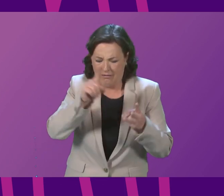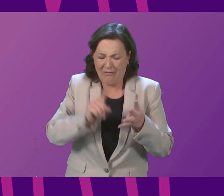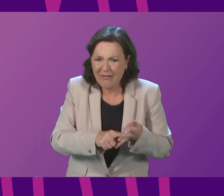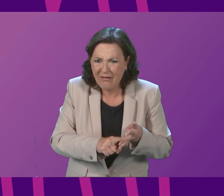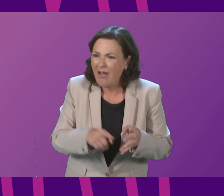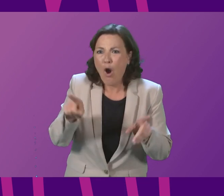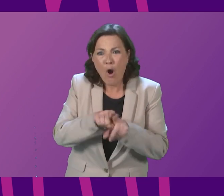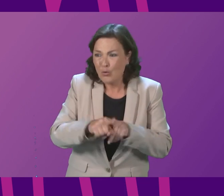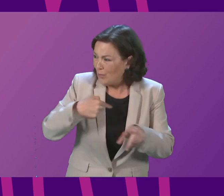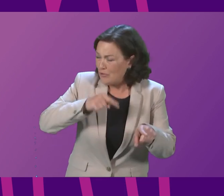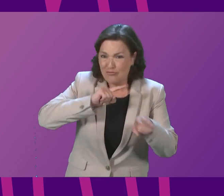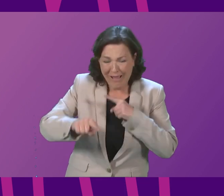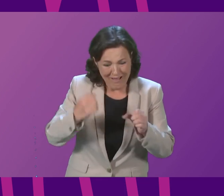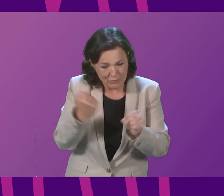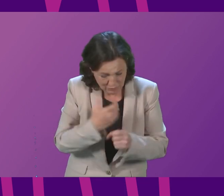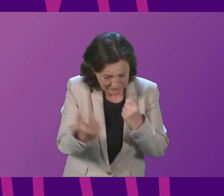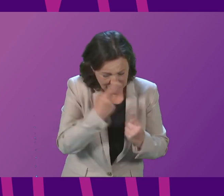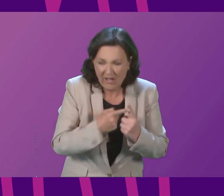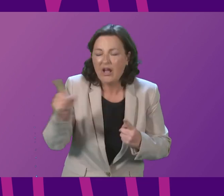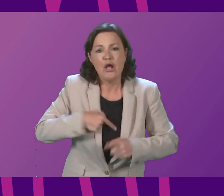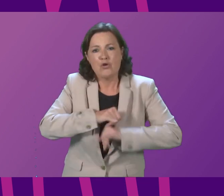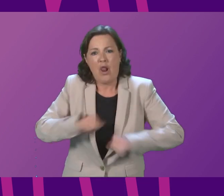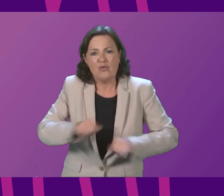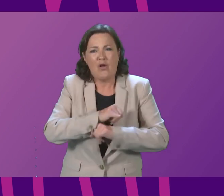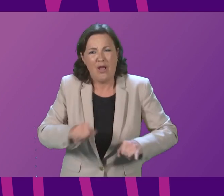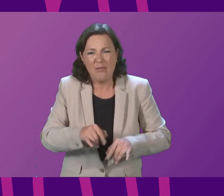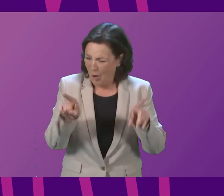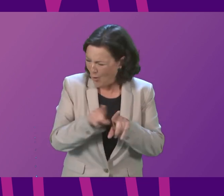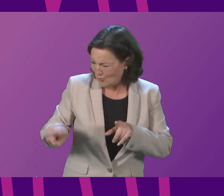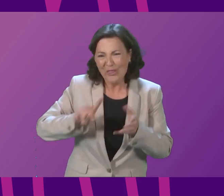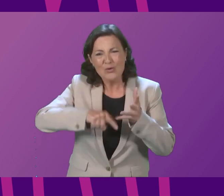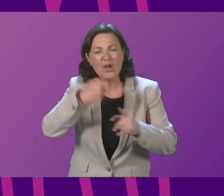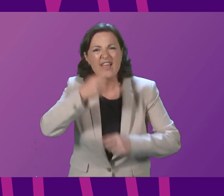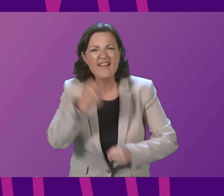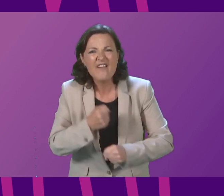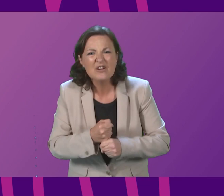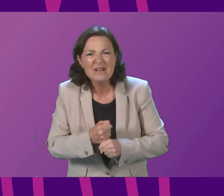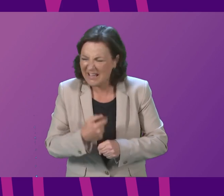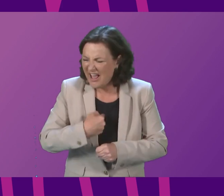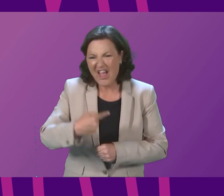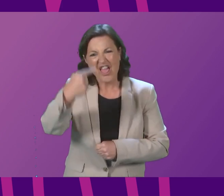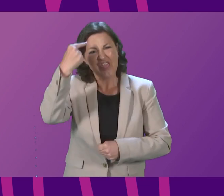and, of course, that give us the obscenity of a Government that tries to shore up its